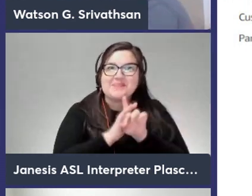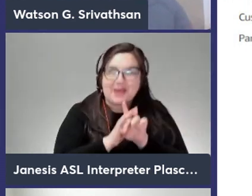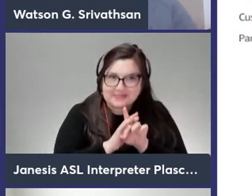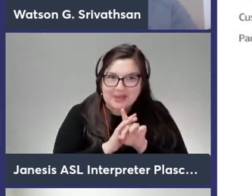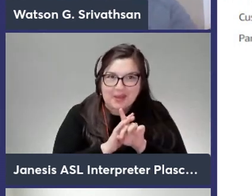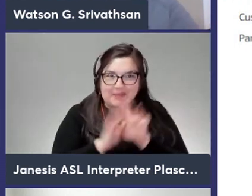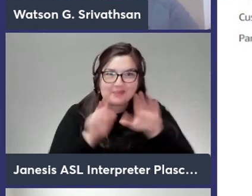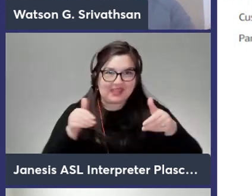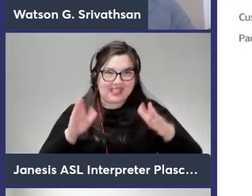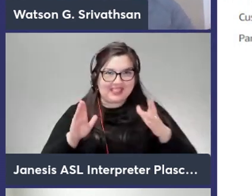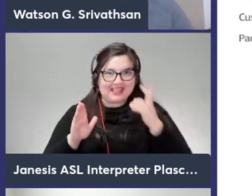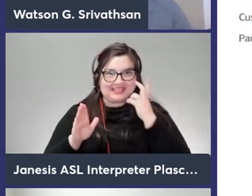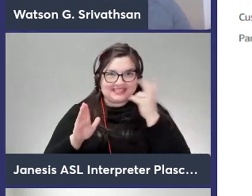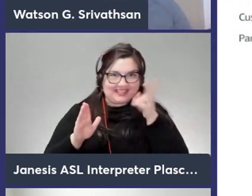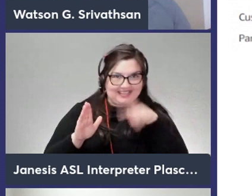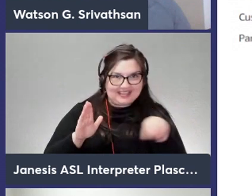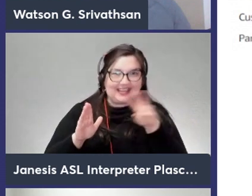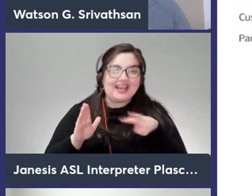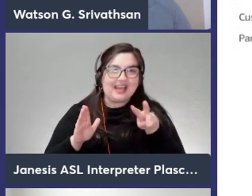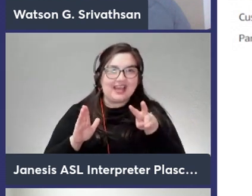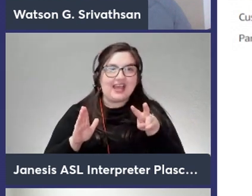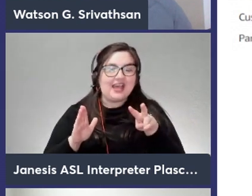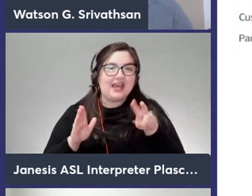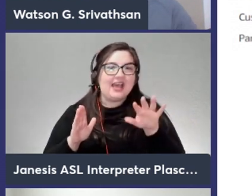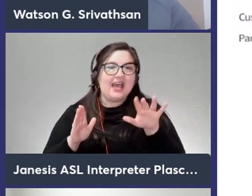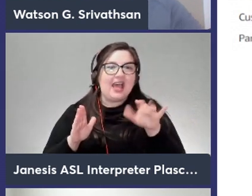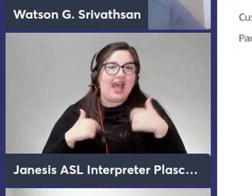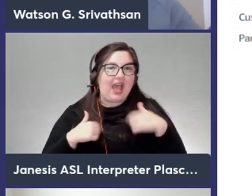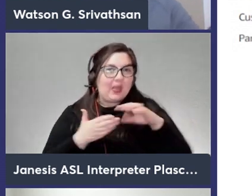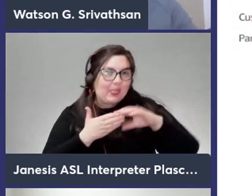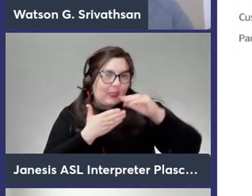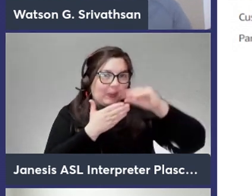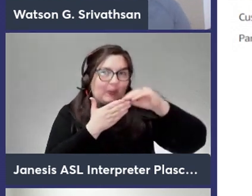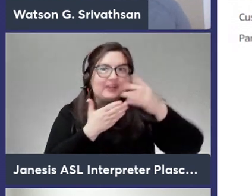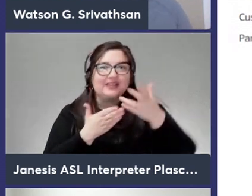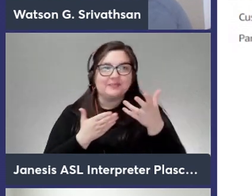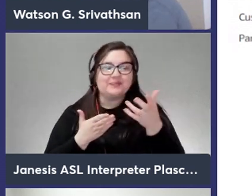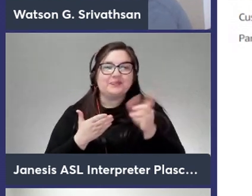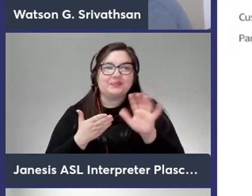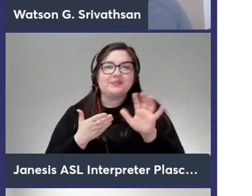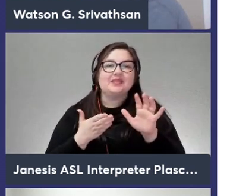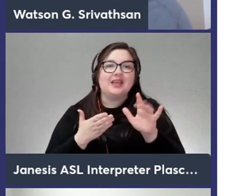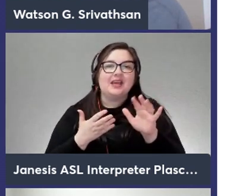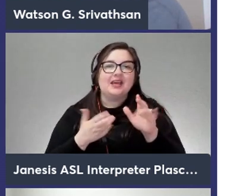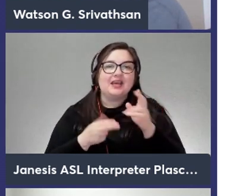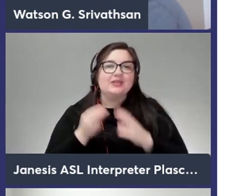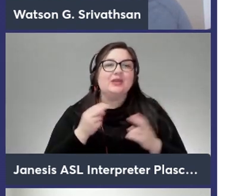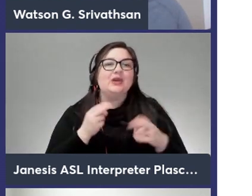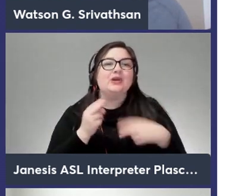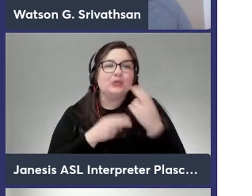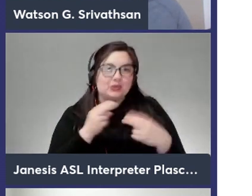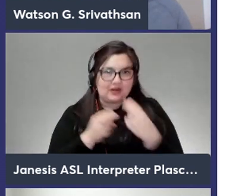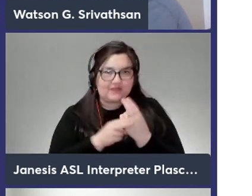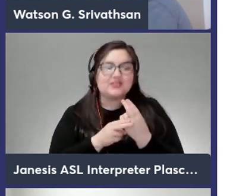This is the uni, this is where I picked up the, so this is where I picked up the Universal Declaration of Human Rights,